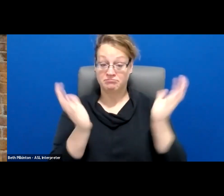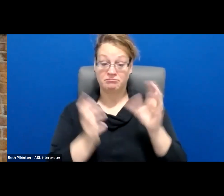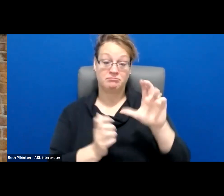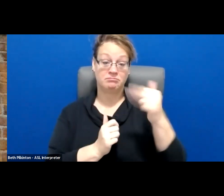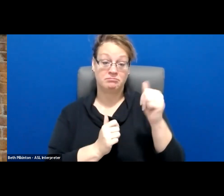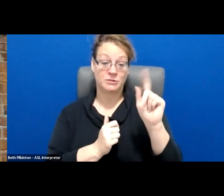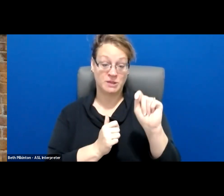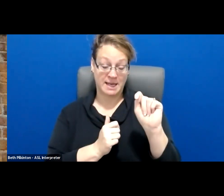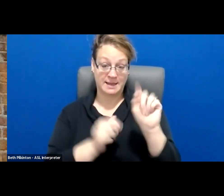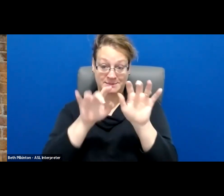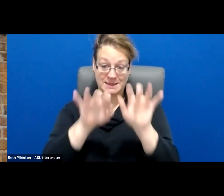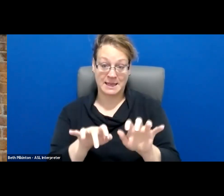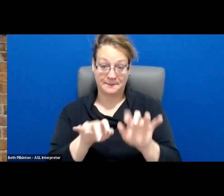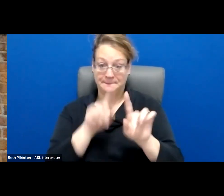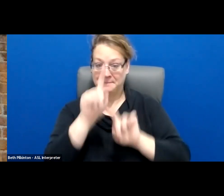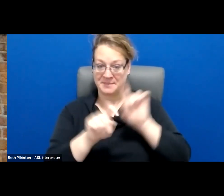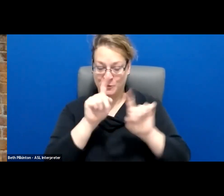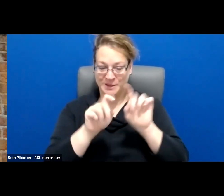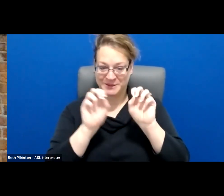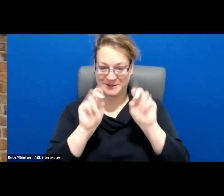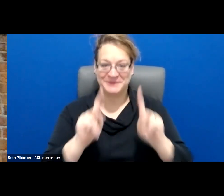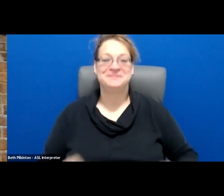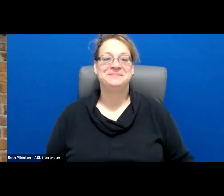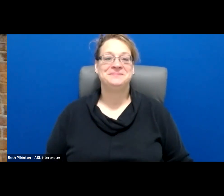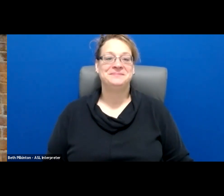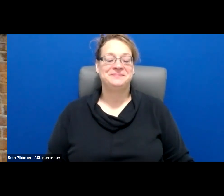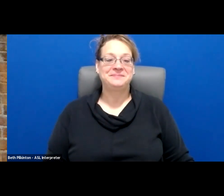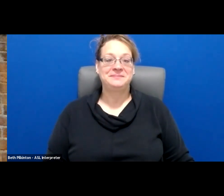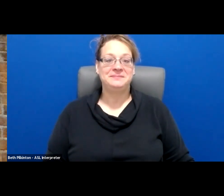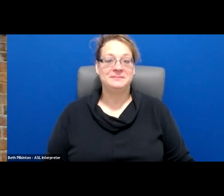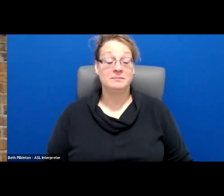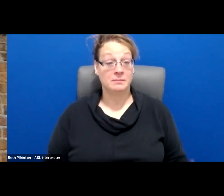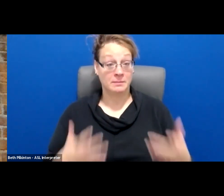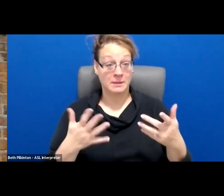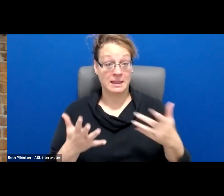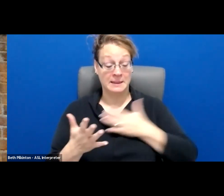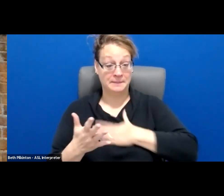If you need any assistance with this or have any questions, even questions for the panelists